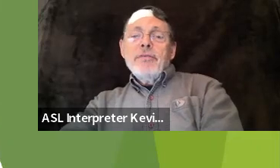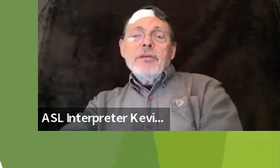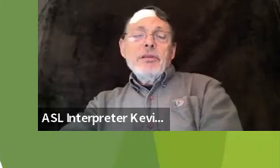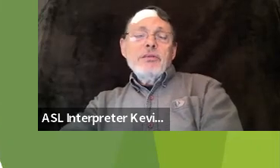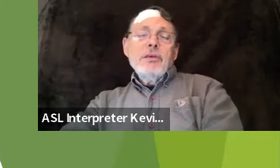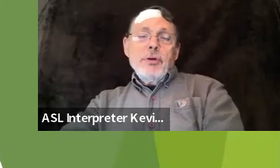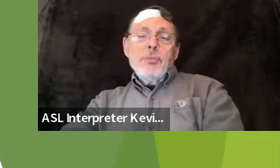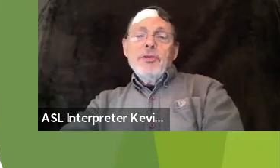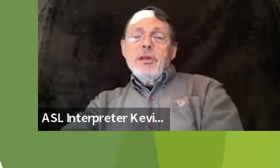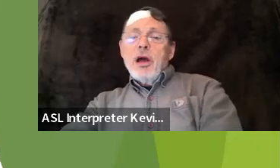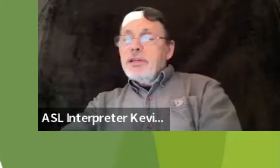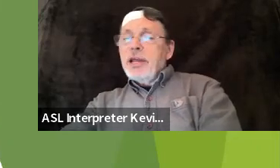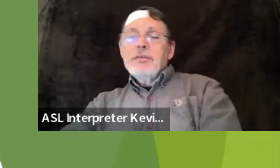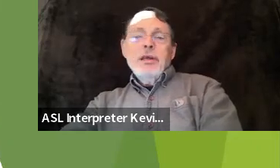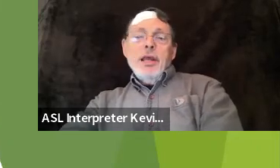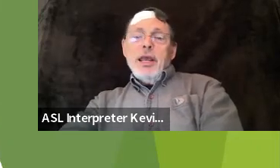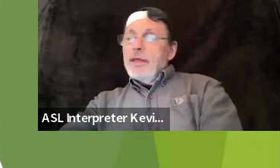And it's appropriate to the context.